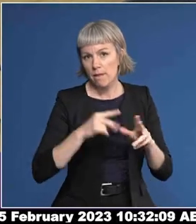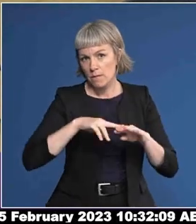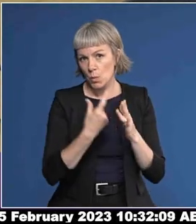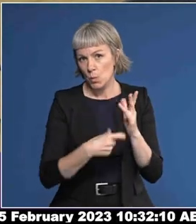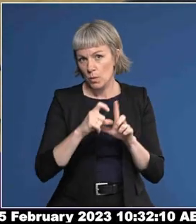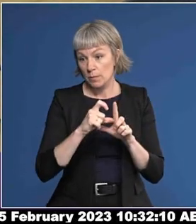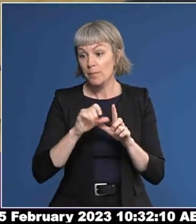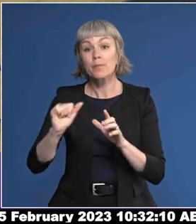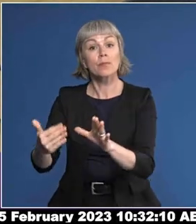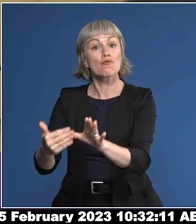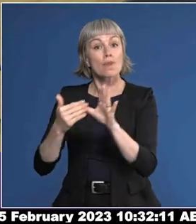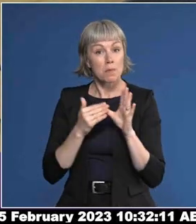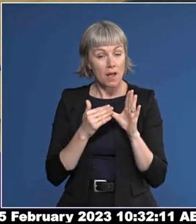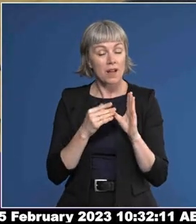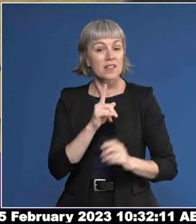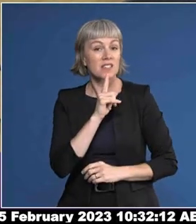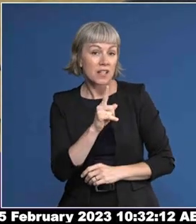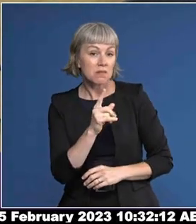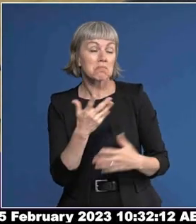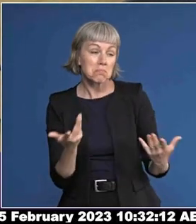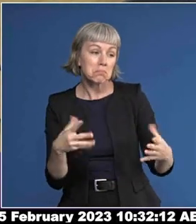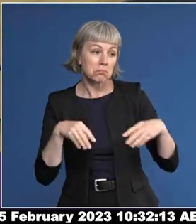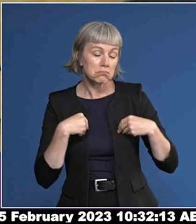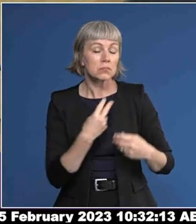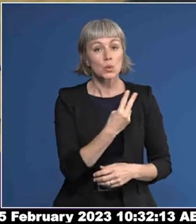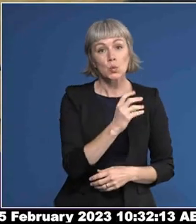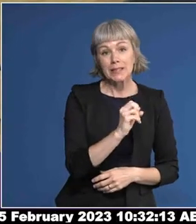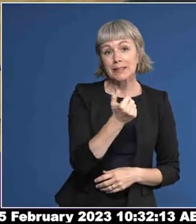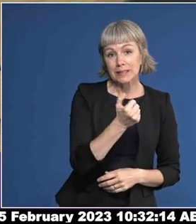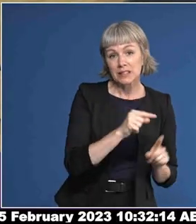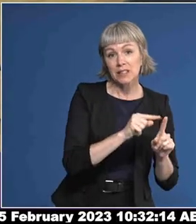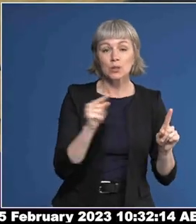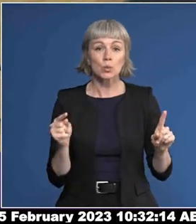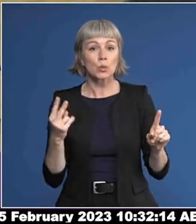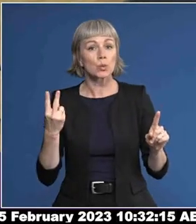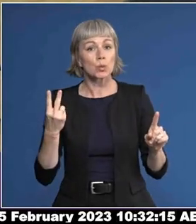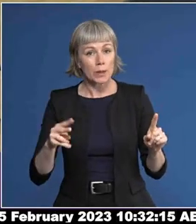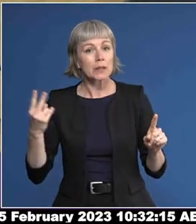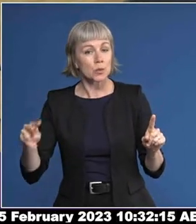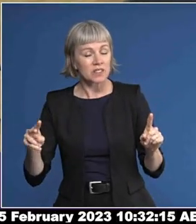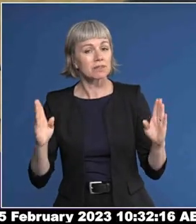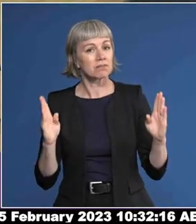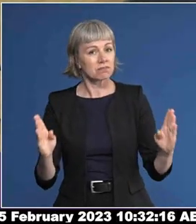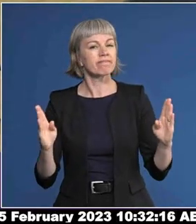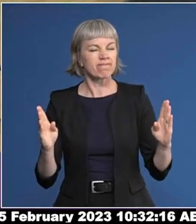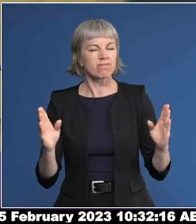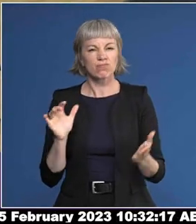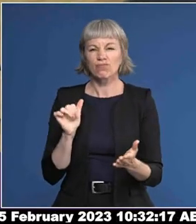at least 2016 to 2020 those matters that Counsel Assisting had been raised you accepted that that was the case.